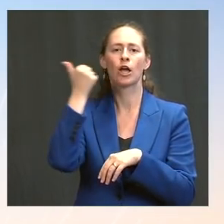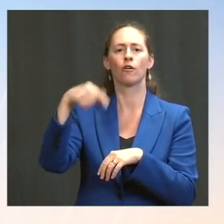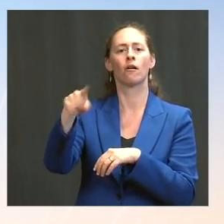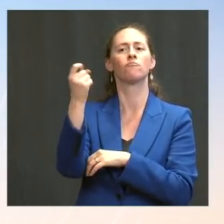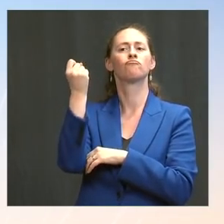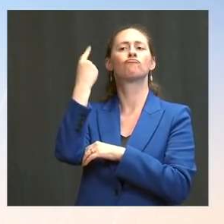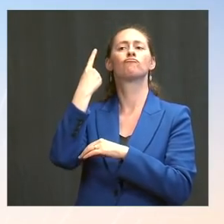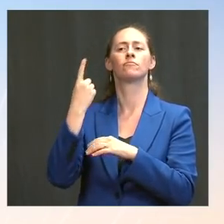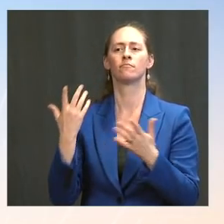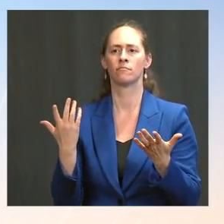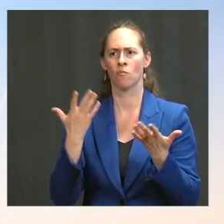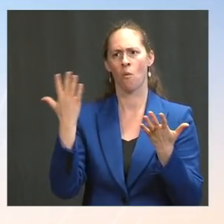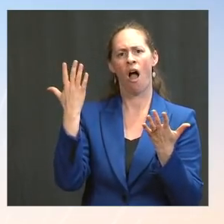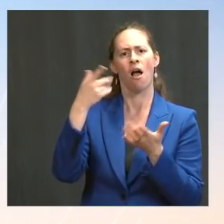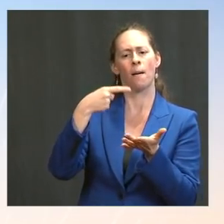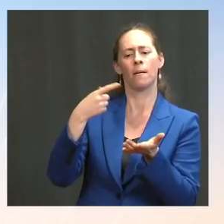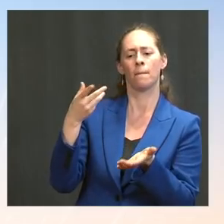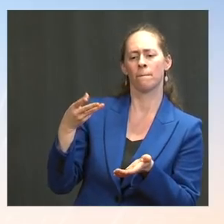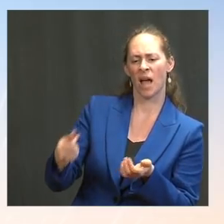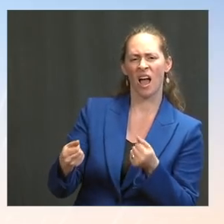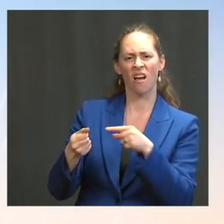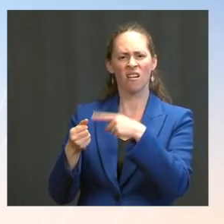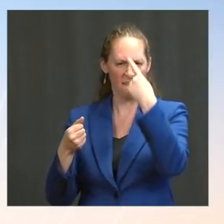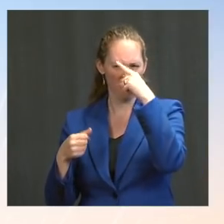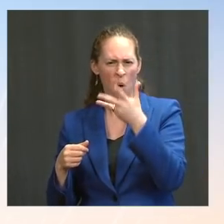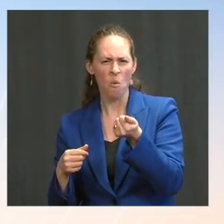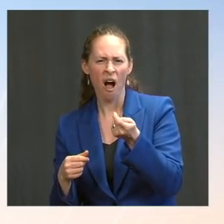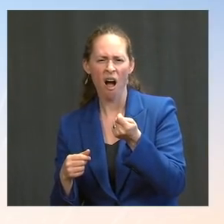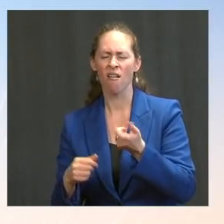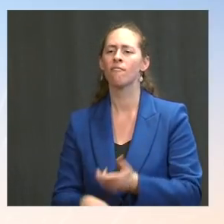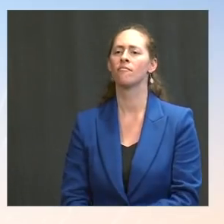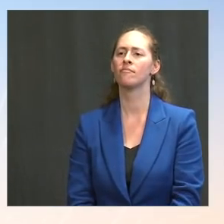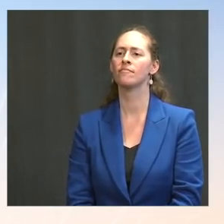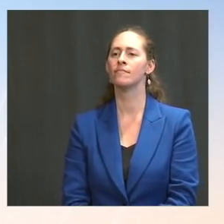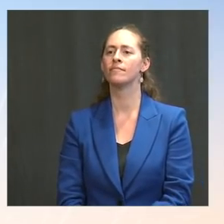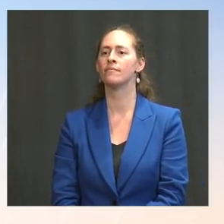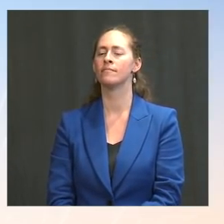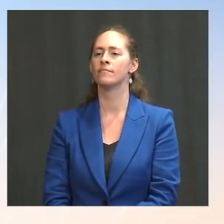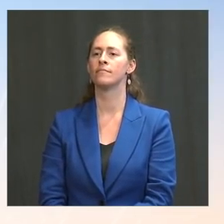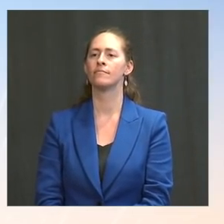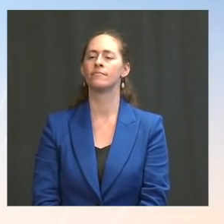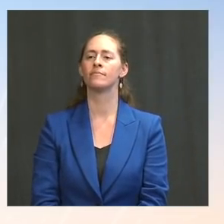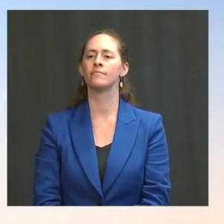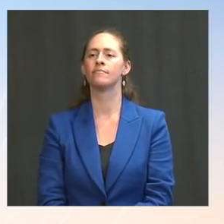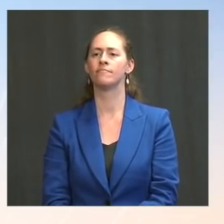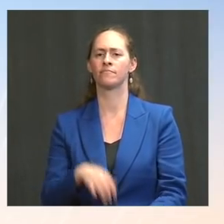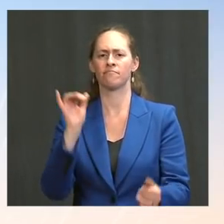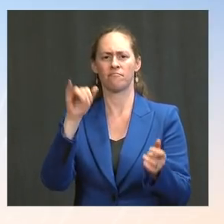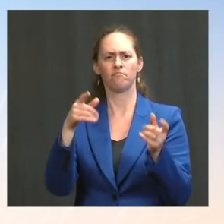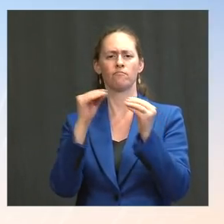And that this -- this direction will be part of a broader effort that the President will release